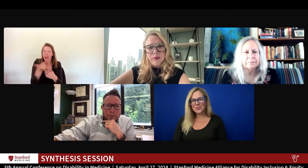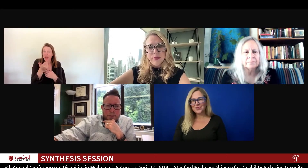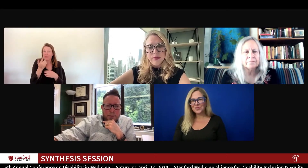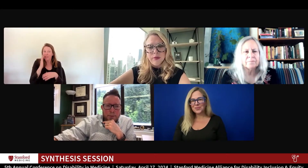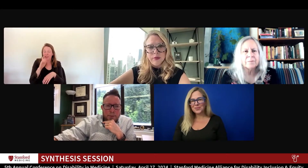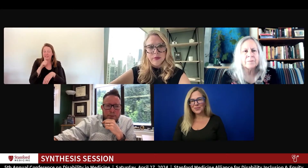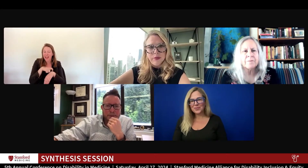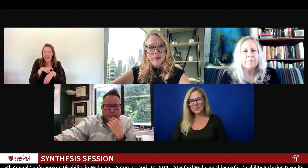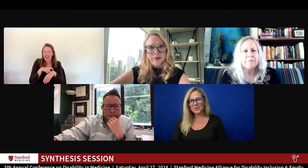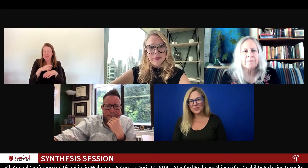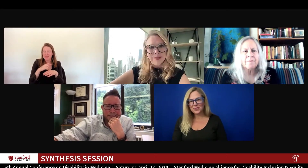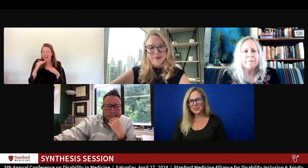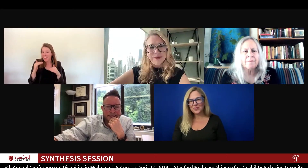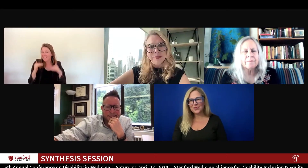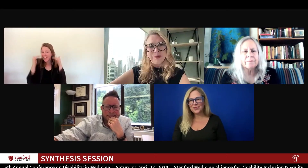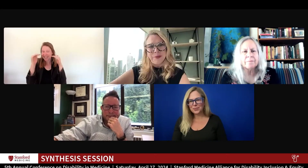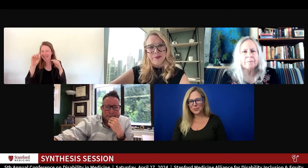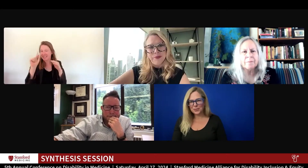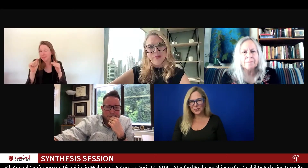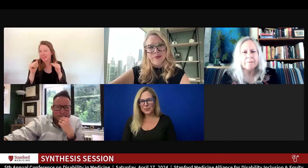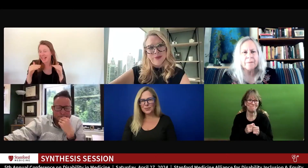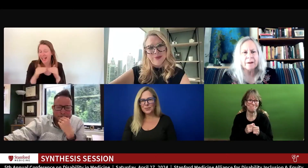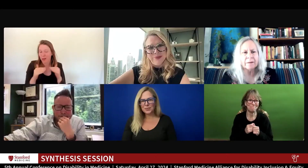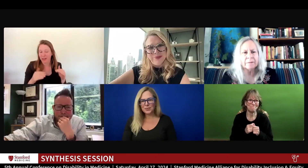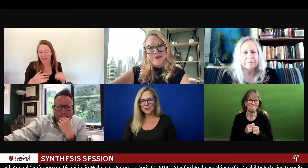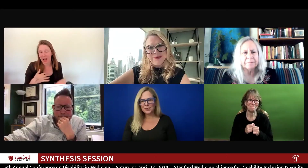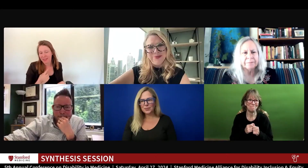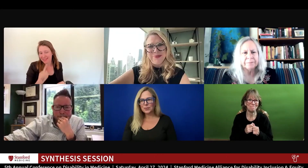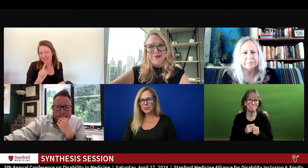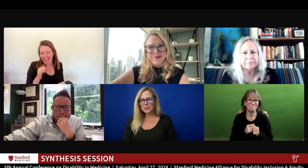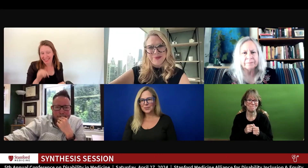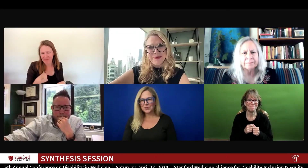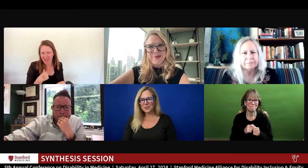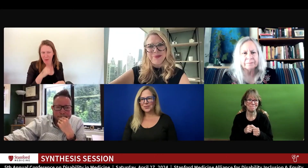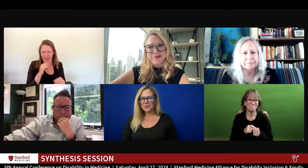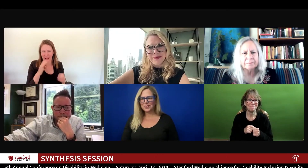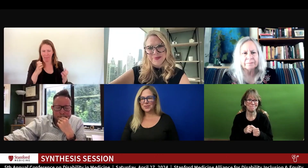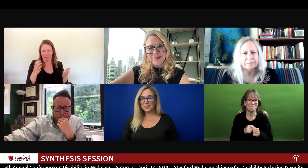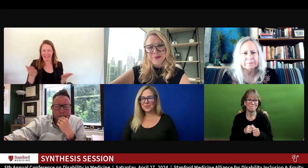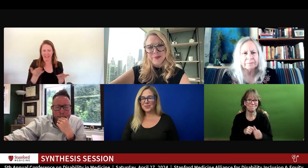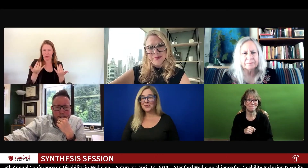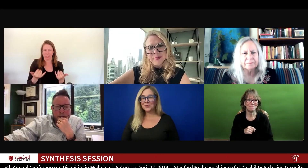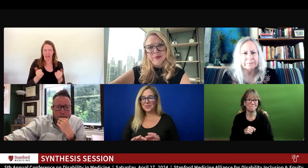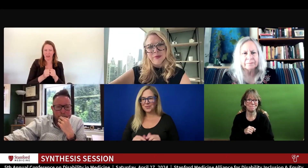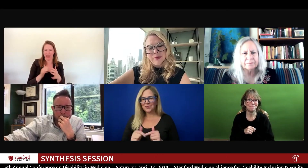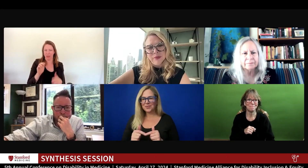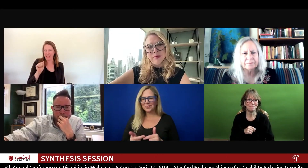Alina Engelman: Well, thank you all so very much for your time in advancing disability equity.